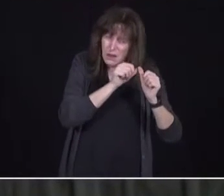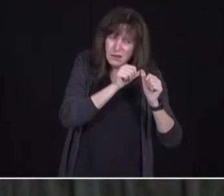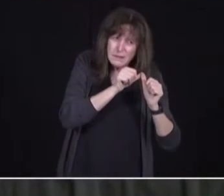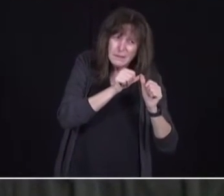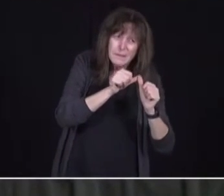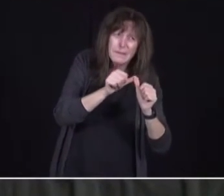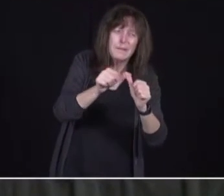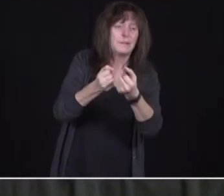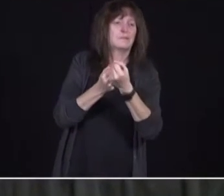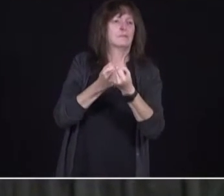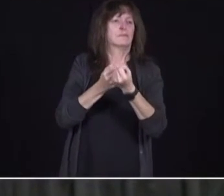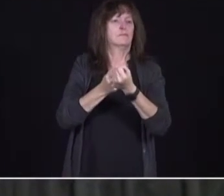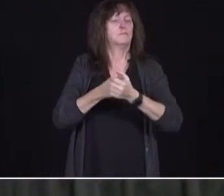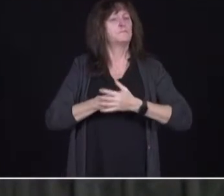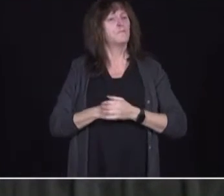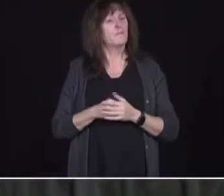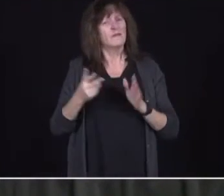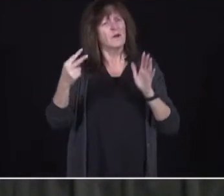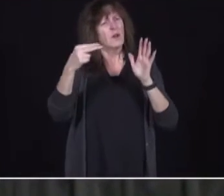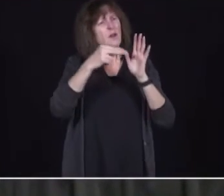them between ourselves and the federal